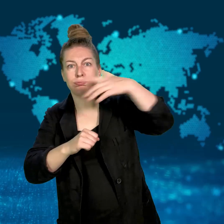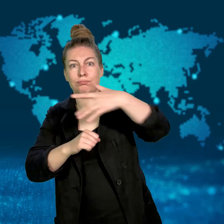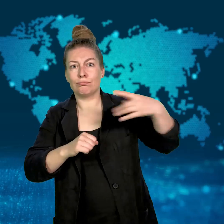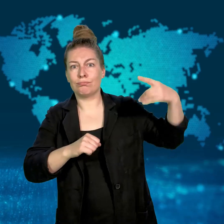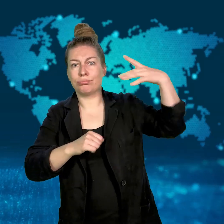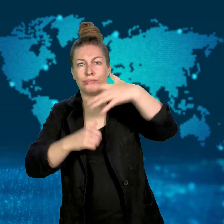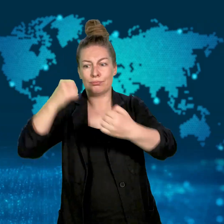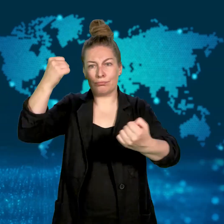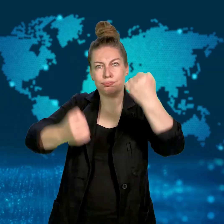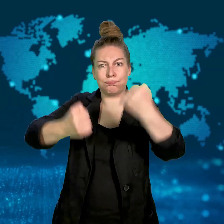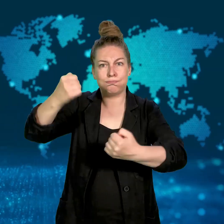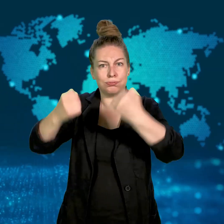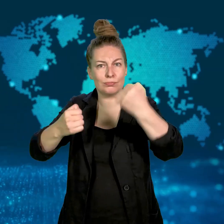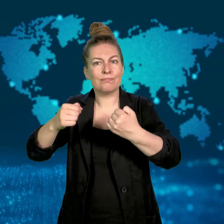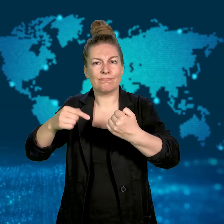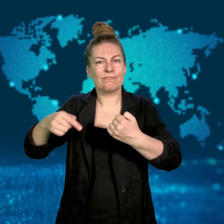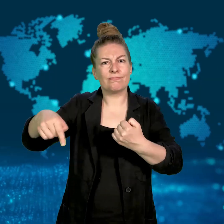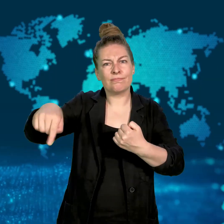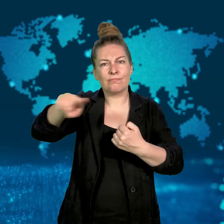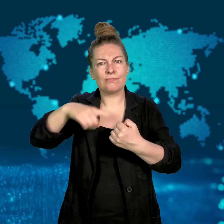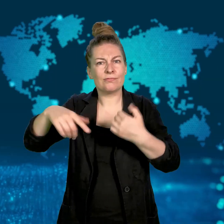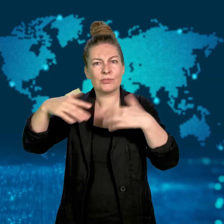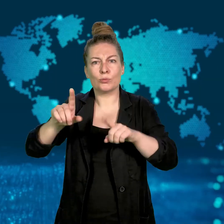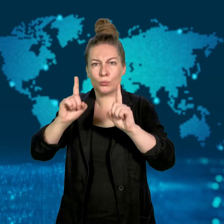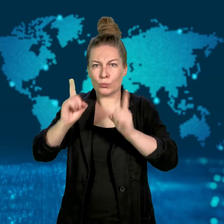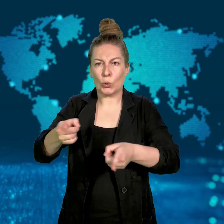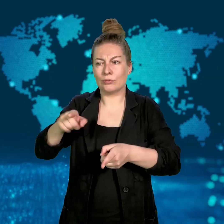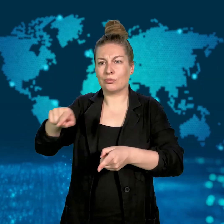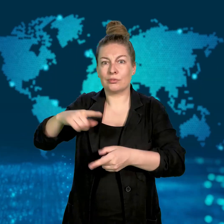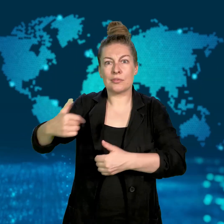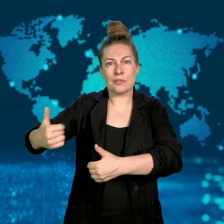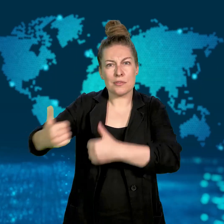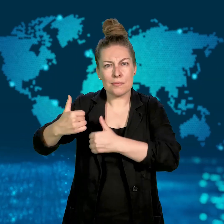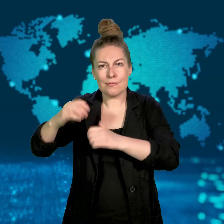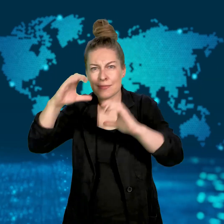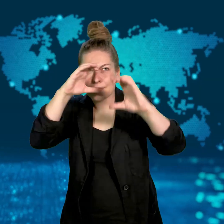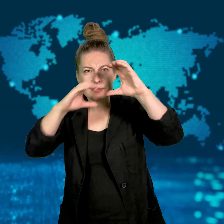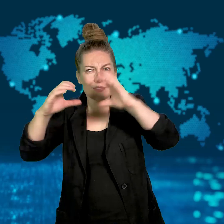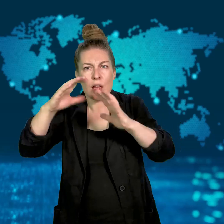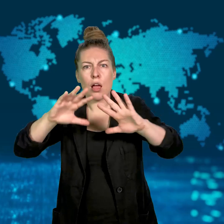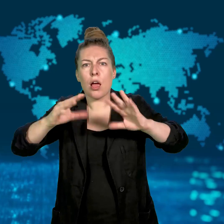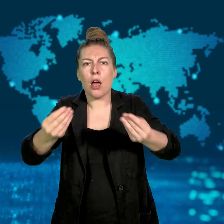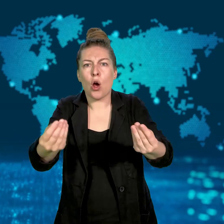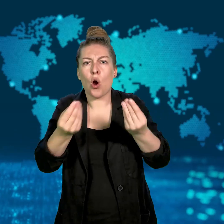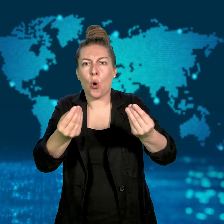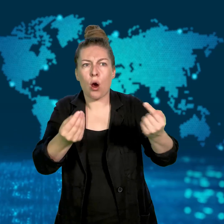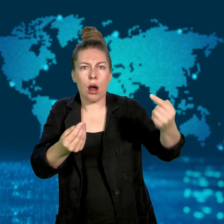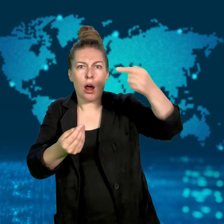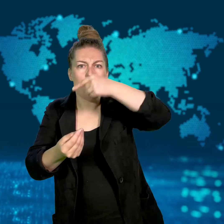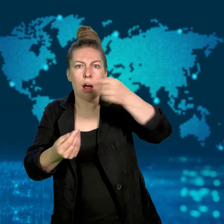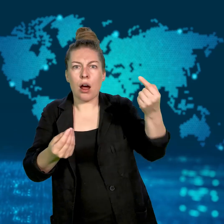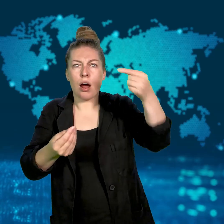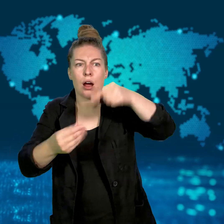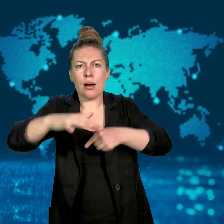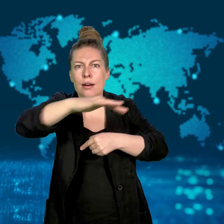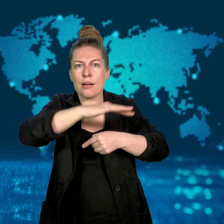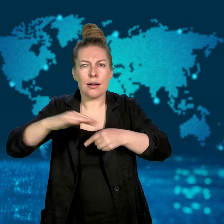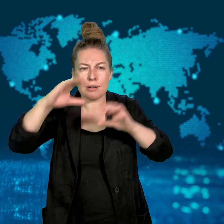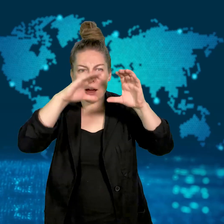and there were no reports of casualties or damage in Israel.